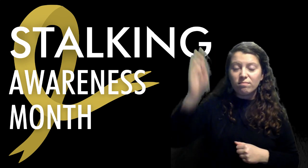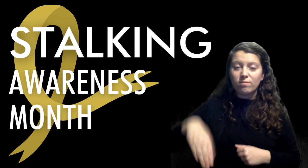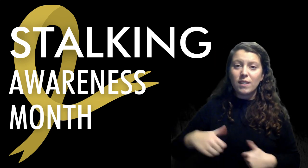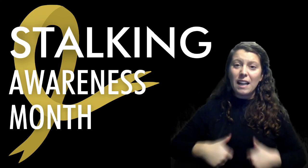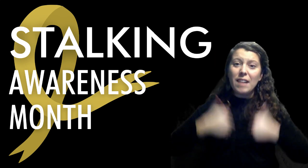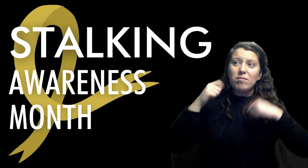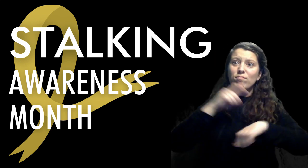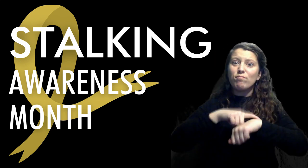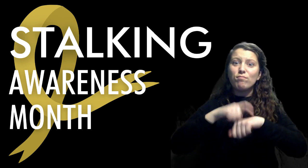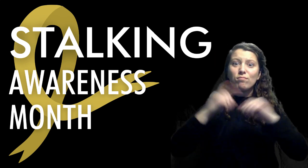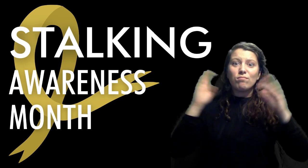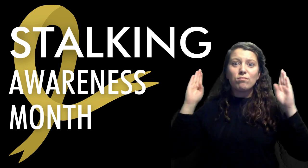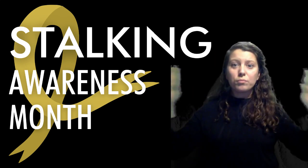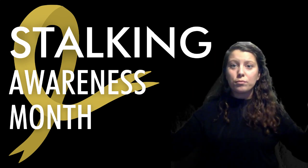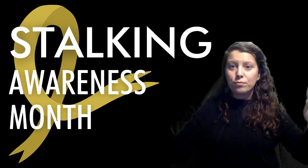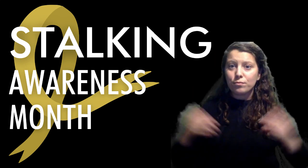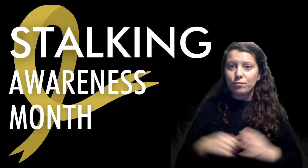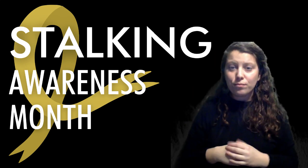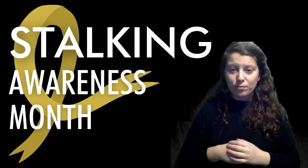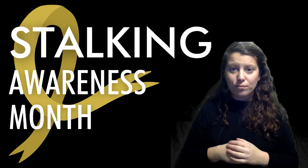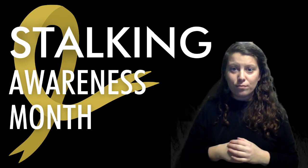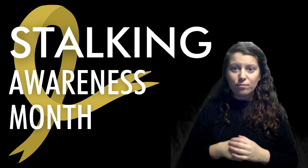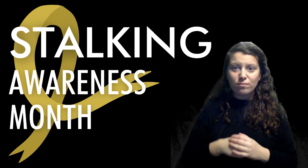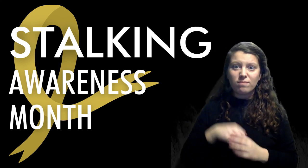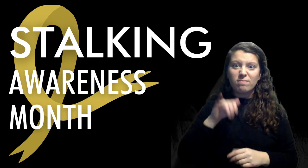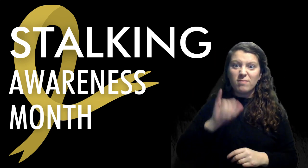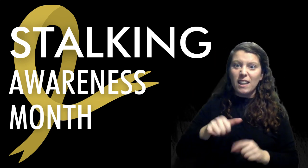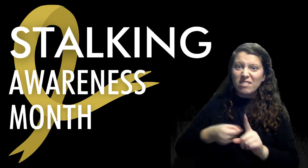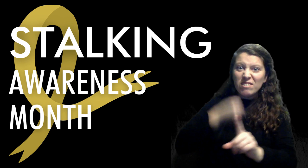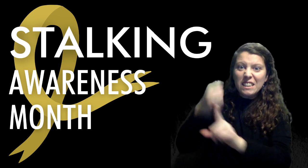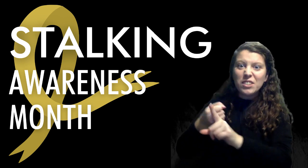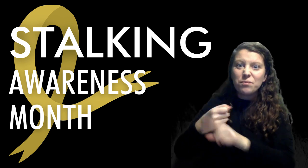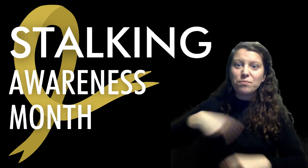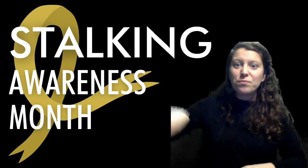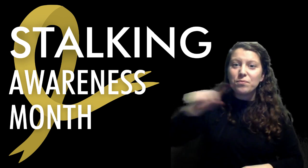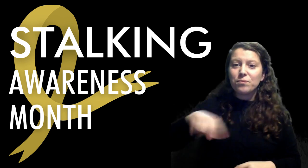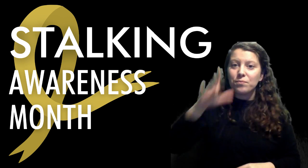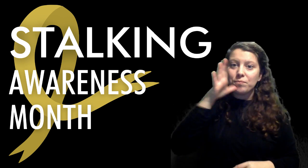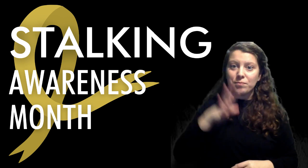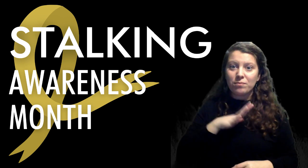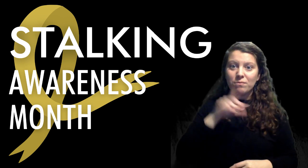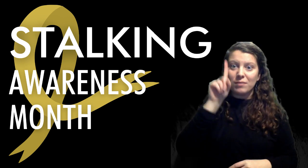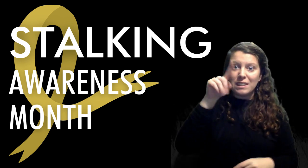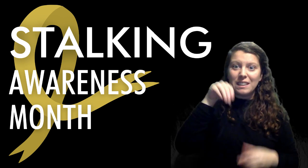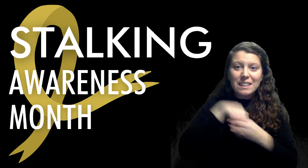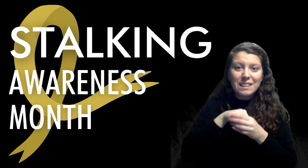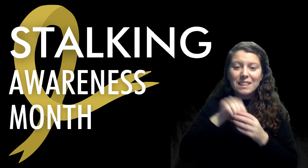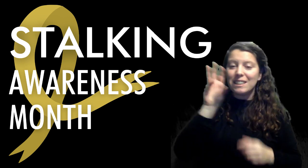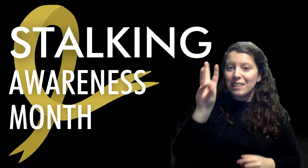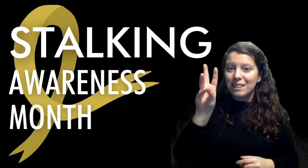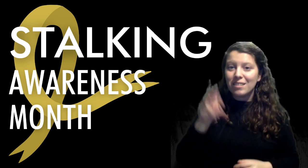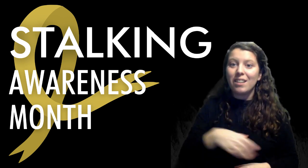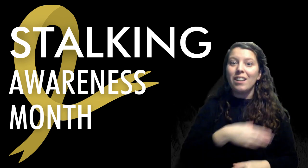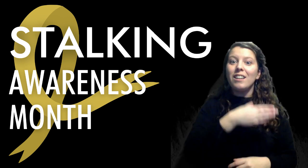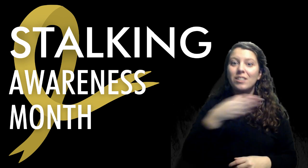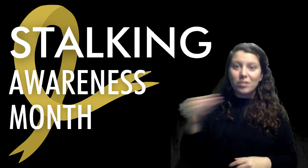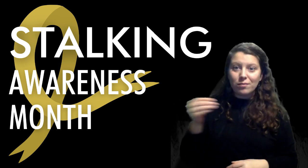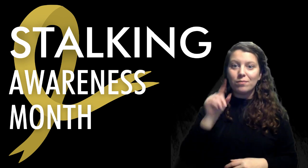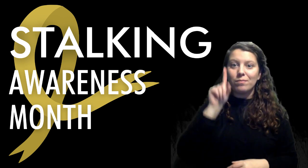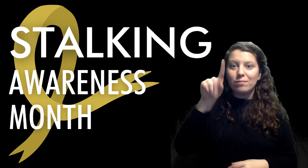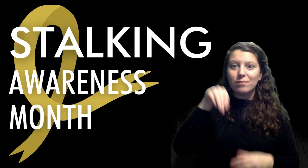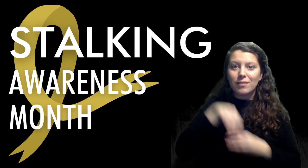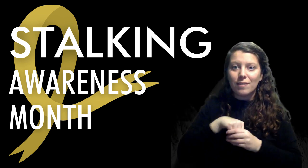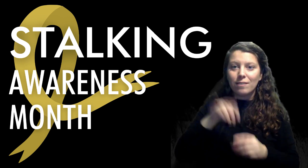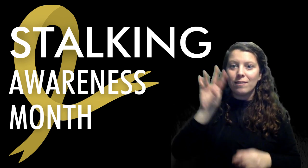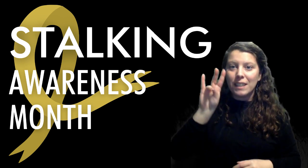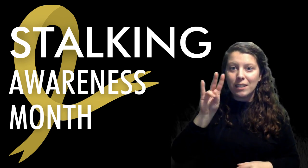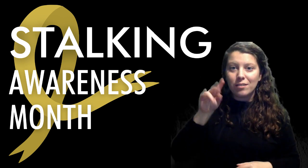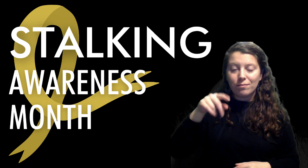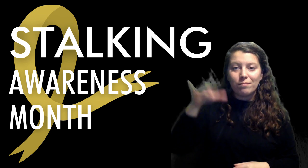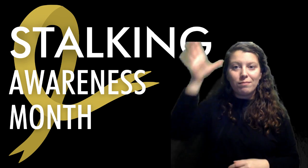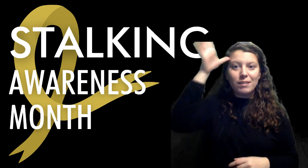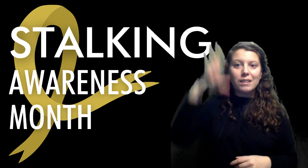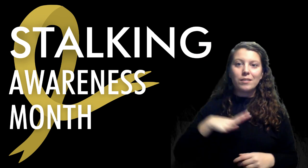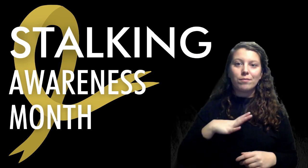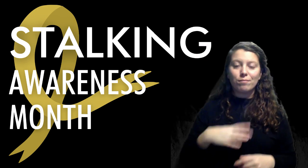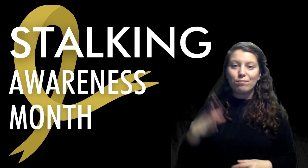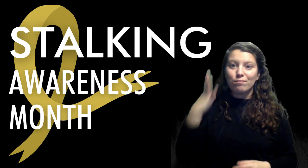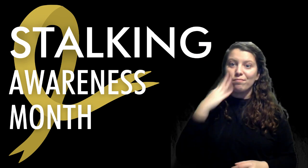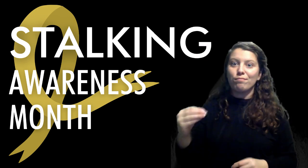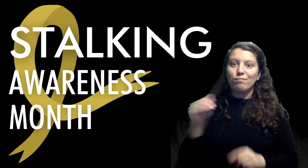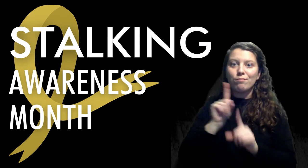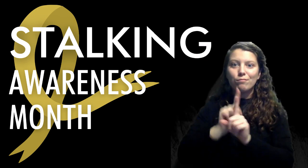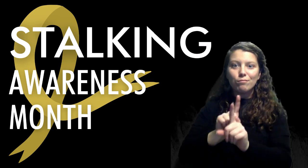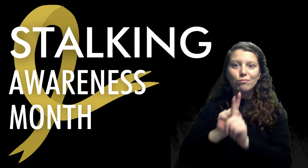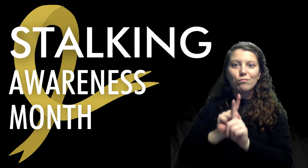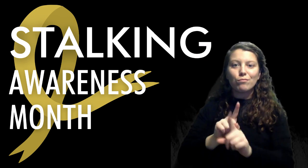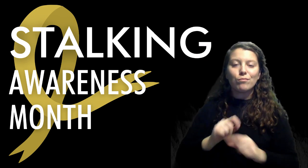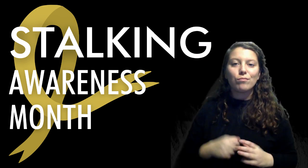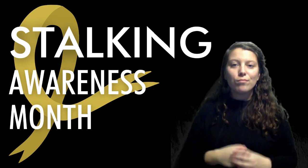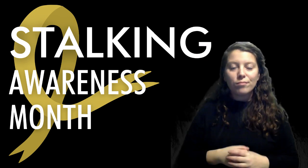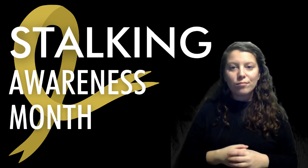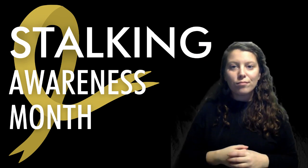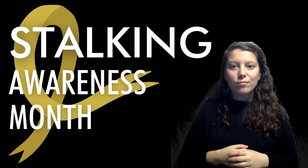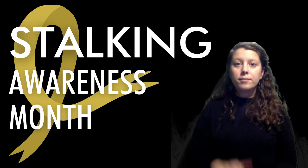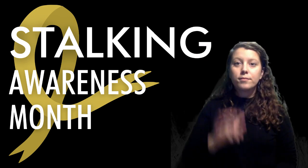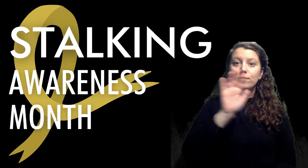Did you know that that affects over 1 in 6 women and 1 in 17 men?